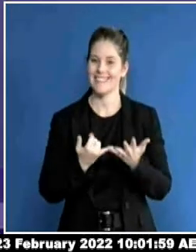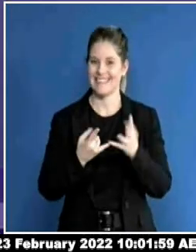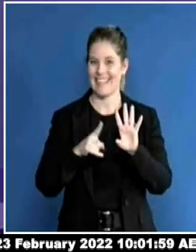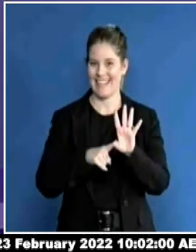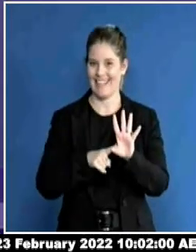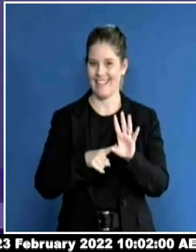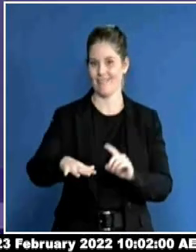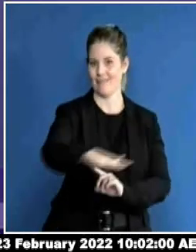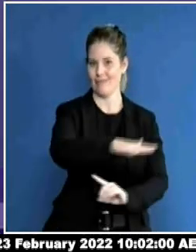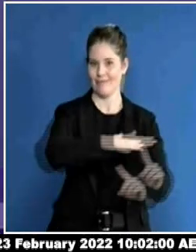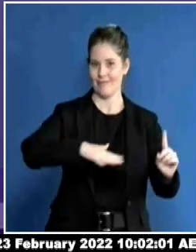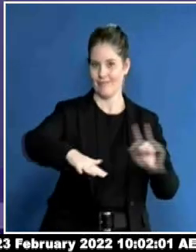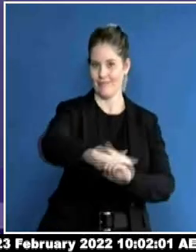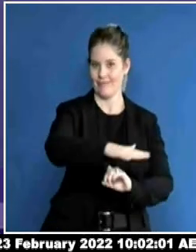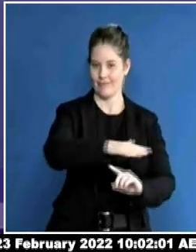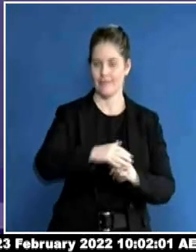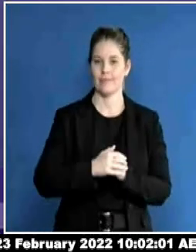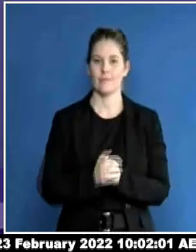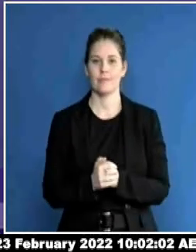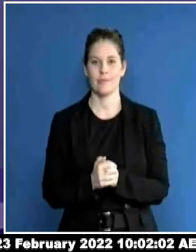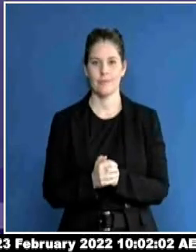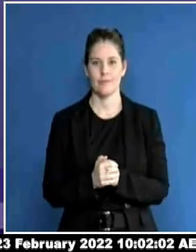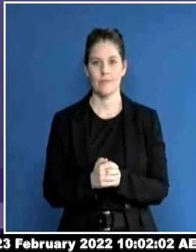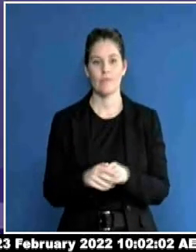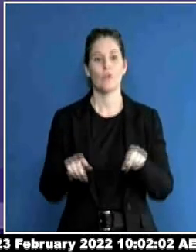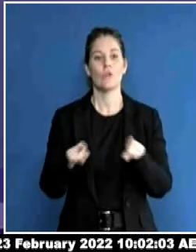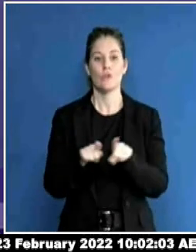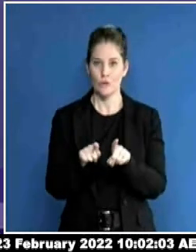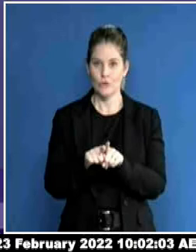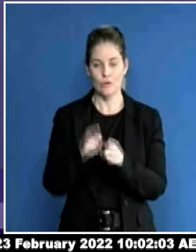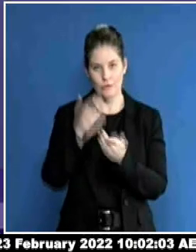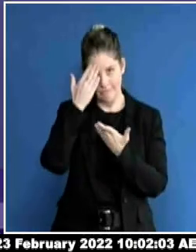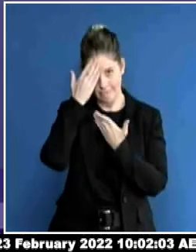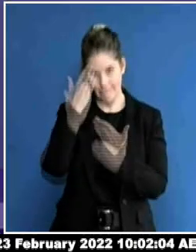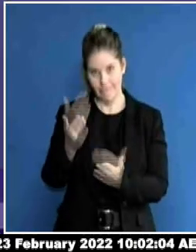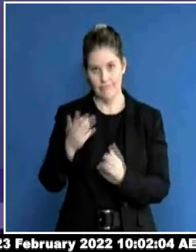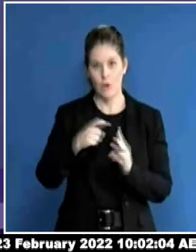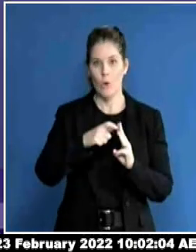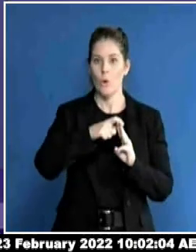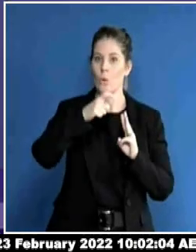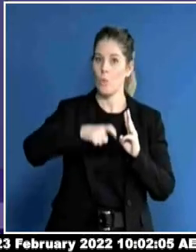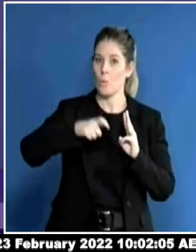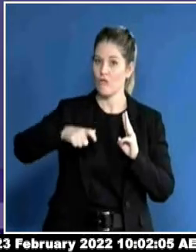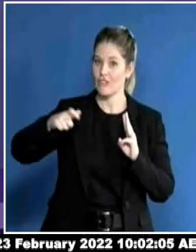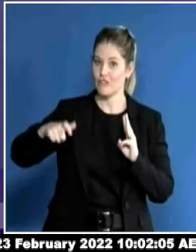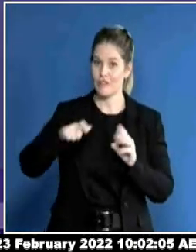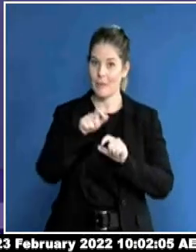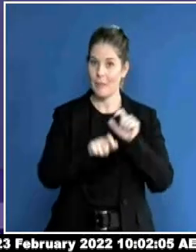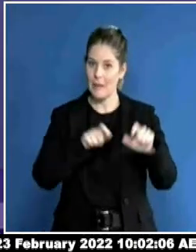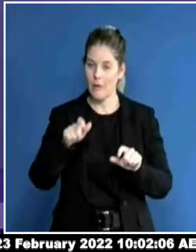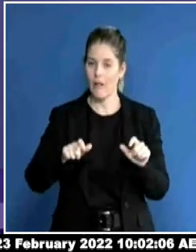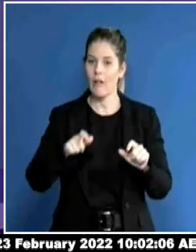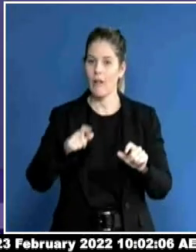We also pay respect to the Wurundjeri people of the Kulin Nation where the city of